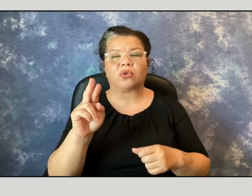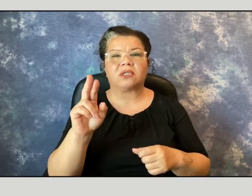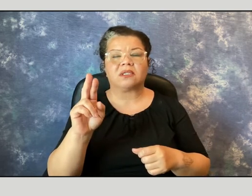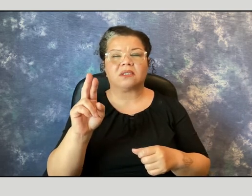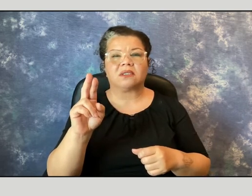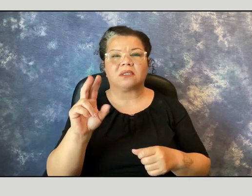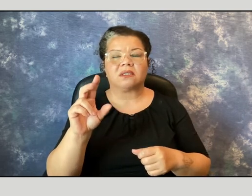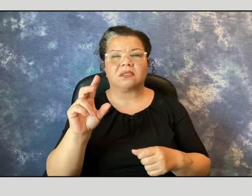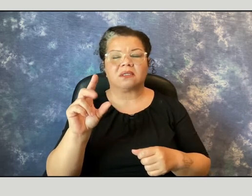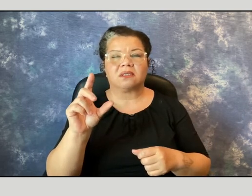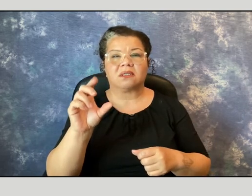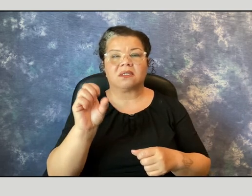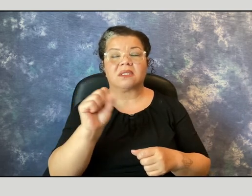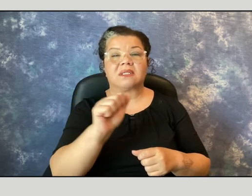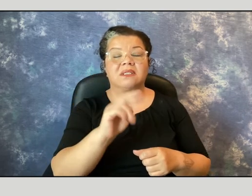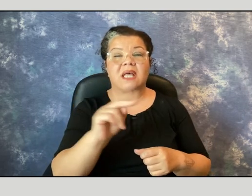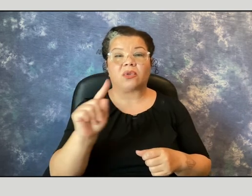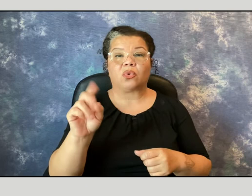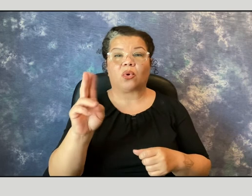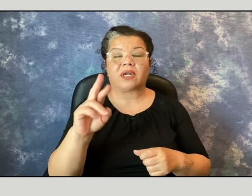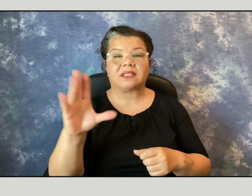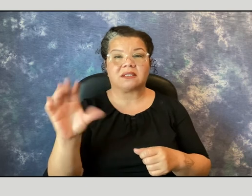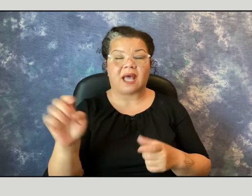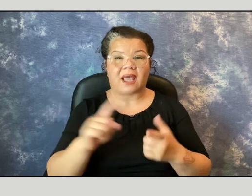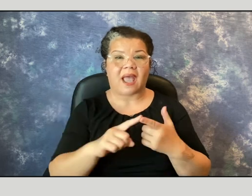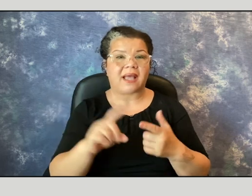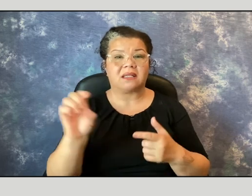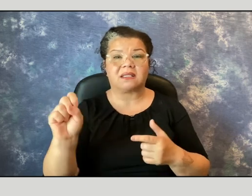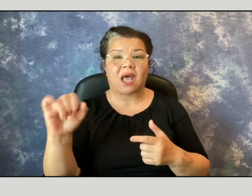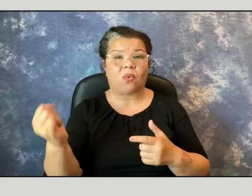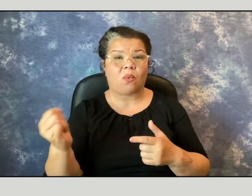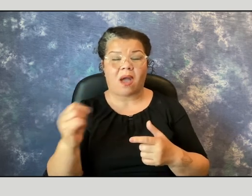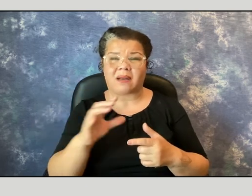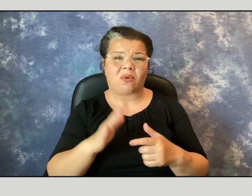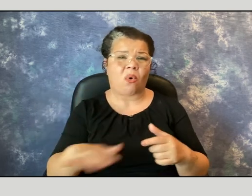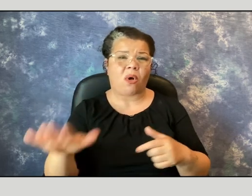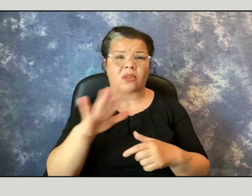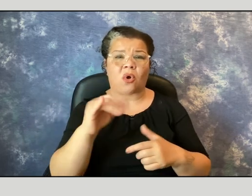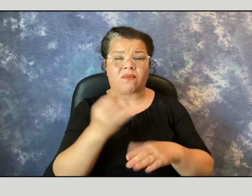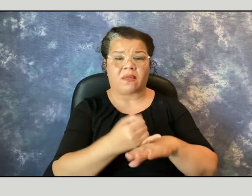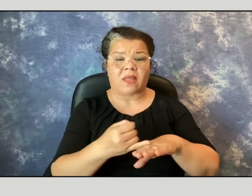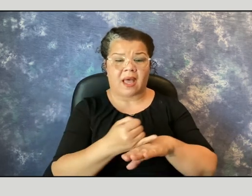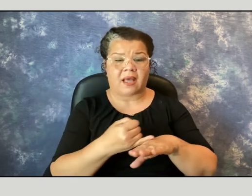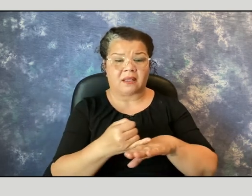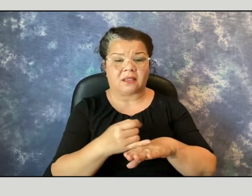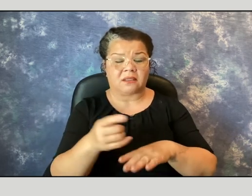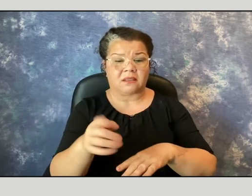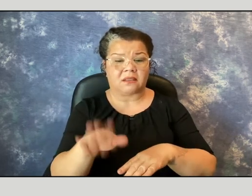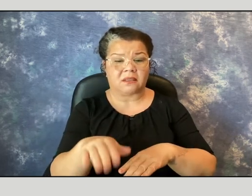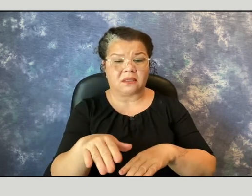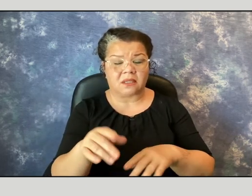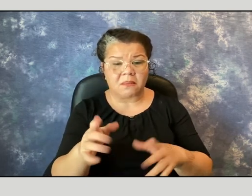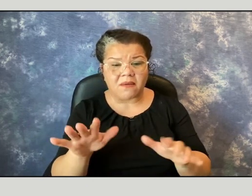and all over the island really. So thinking about where it is that you wanna put your dollars,